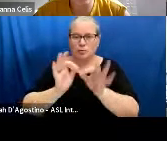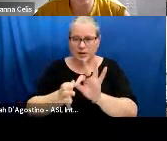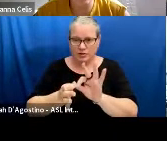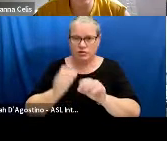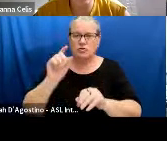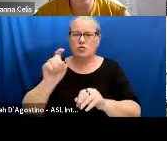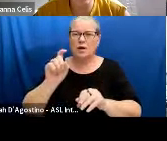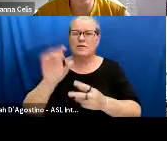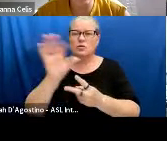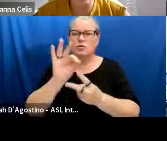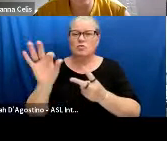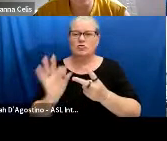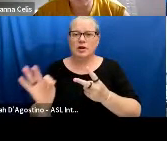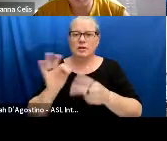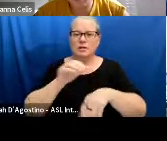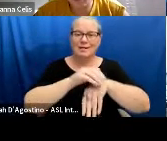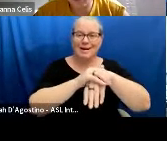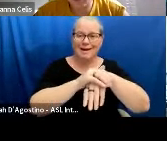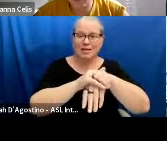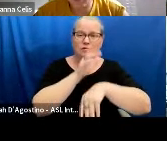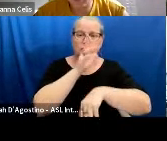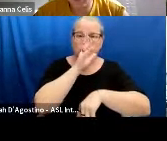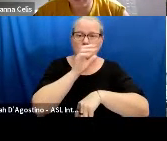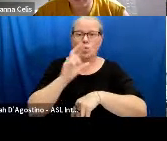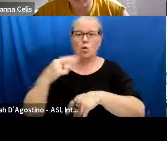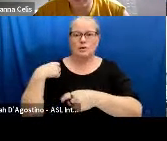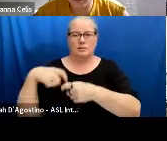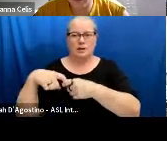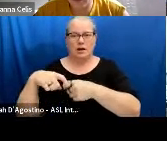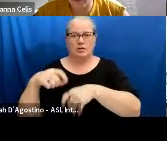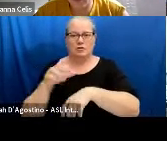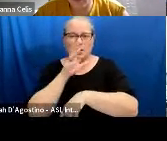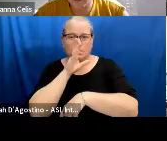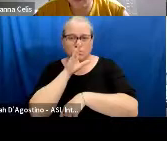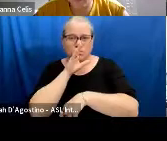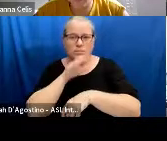interpretation feature is enabled please go to the globe symbol at the bottom of your screen